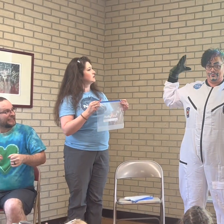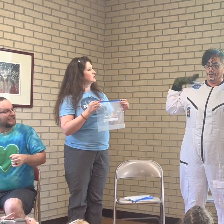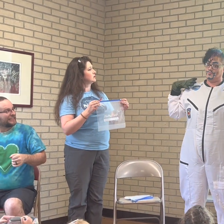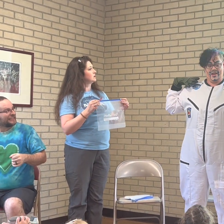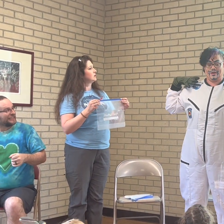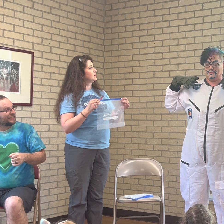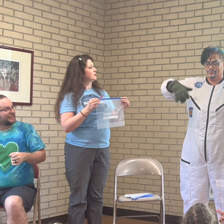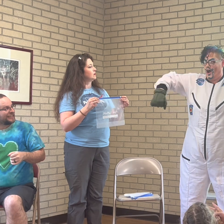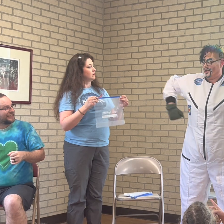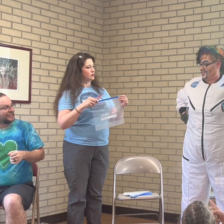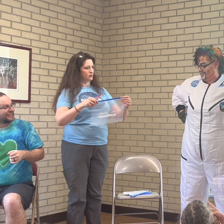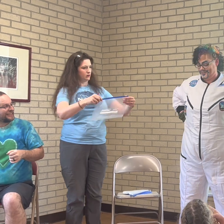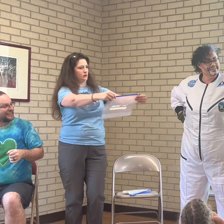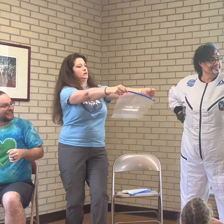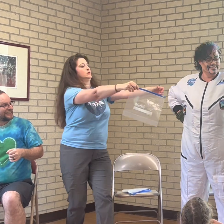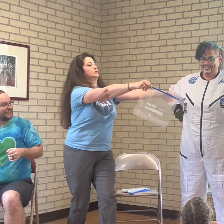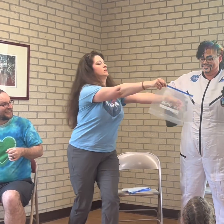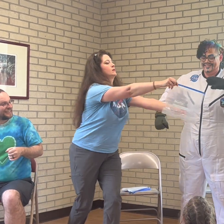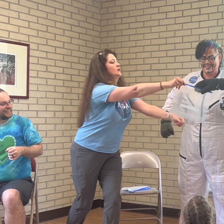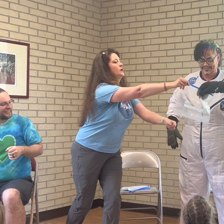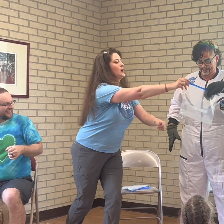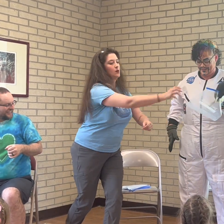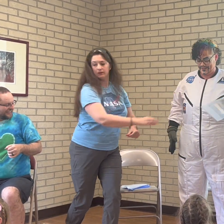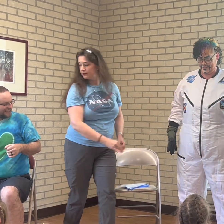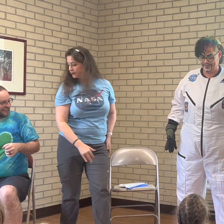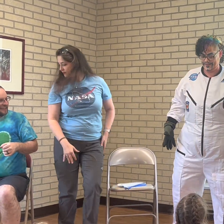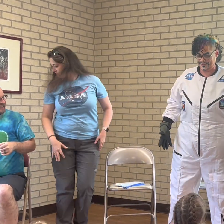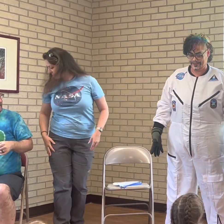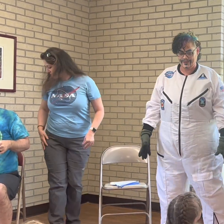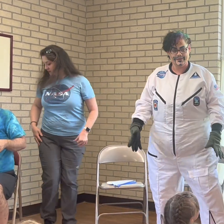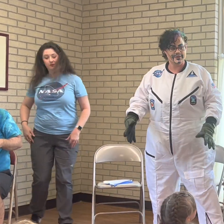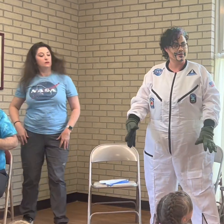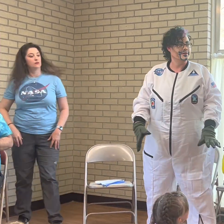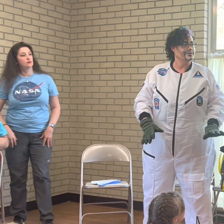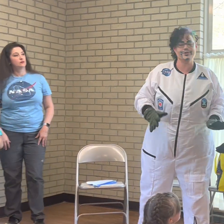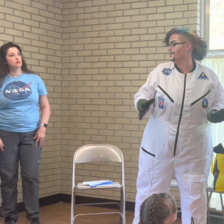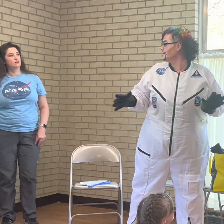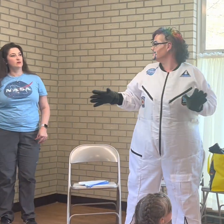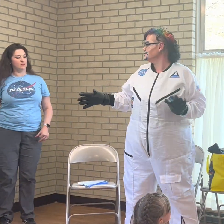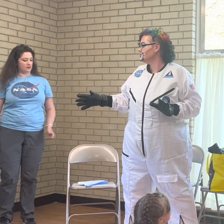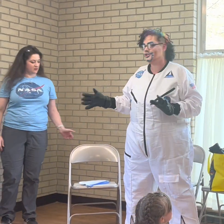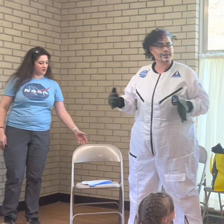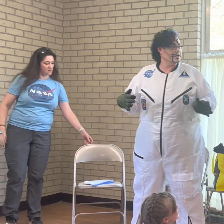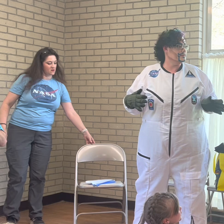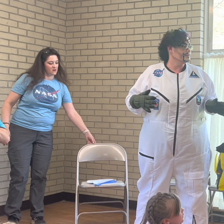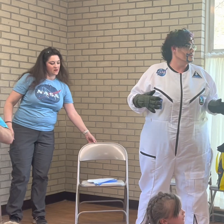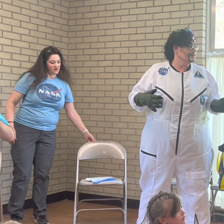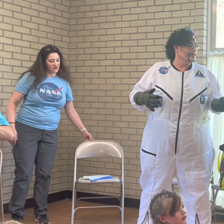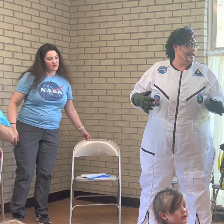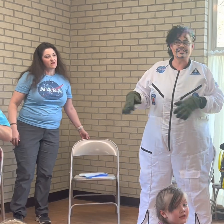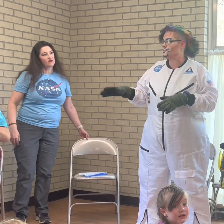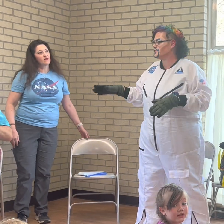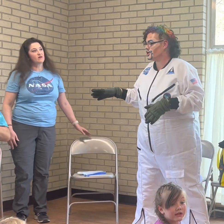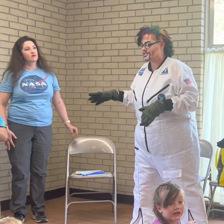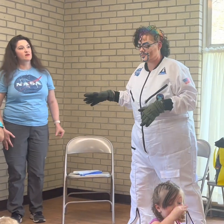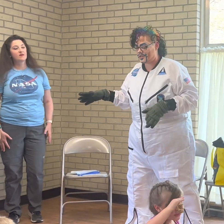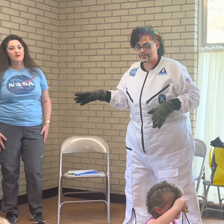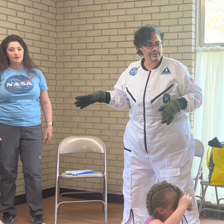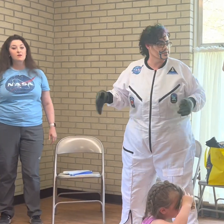bag? Mr. Dixon: I will pick up the rock. Miss Cali: I'll use the bag. Okay, so I have the bag. So we're looking for the rock. This is what you're gonna do when you're looking for the rock. Mr. Dixon: It's super dark in space. Miss Cali: Oh man. Mr. Dixon: Trying to